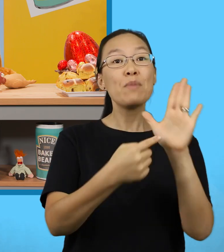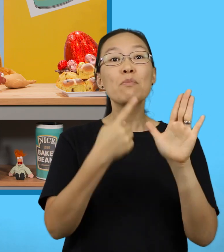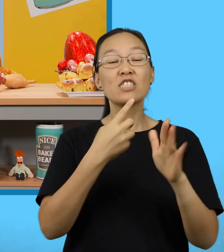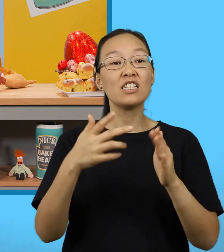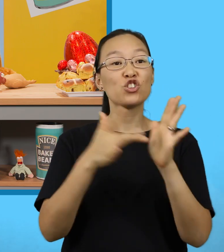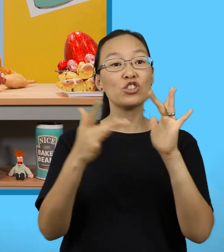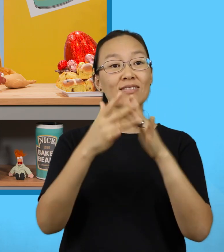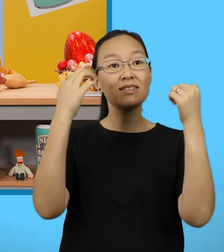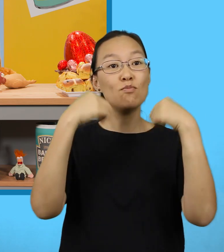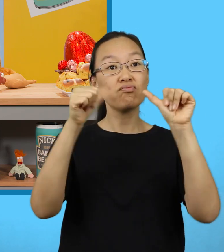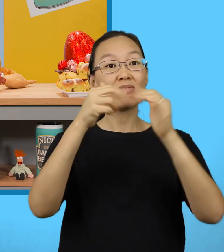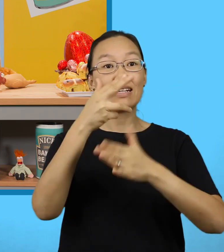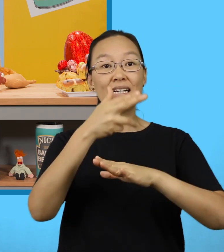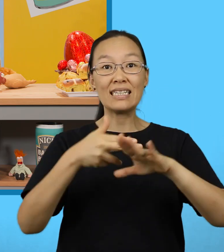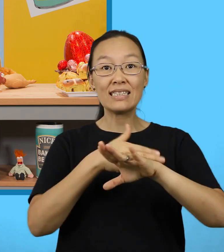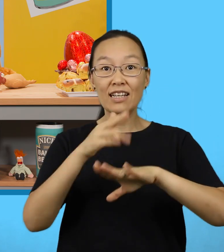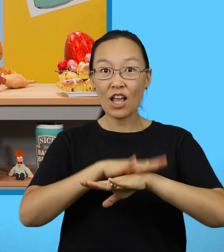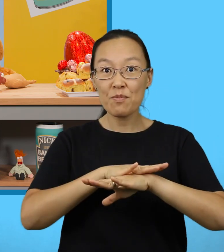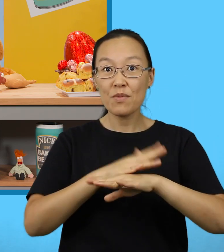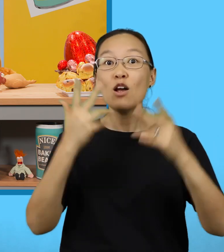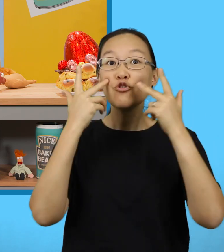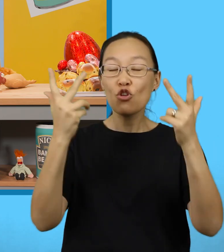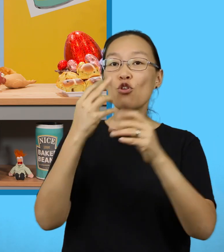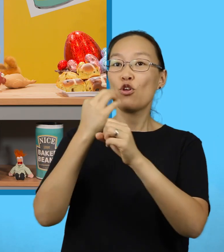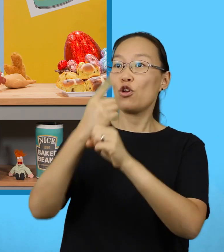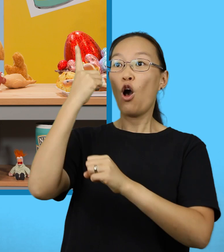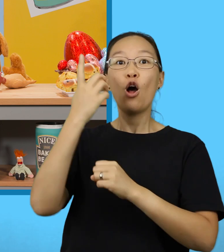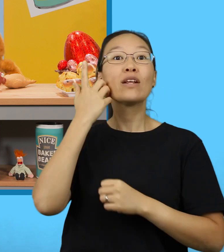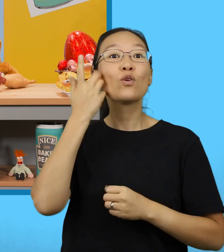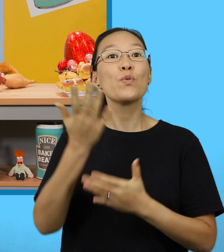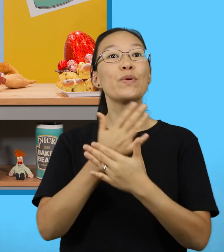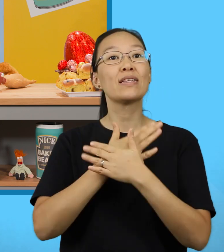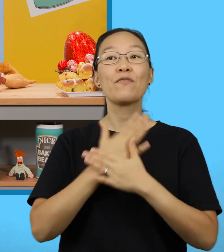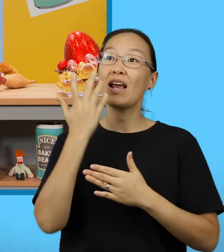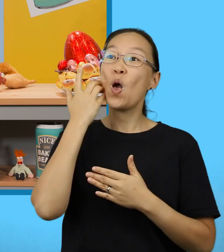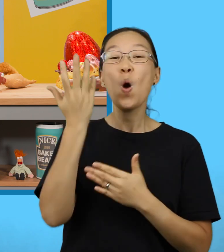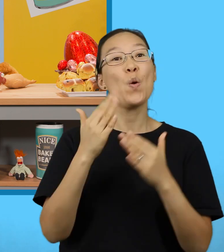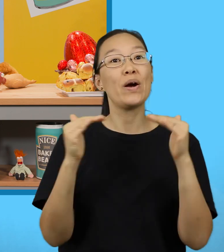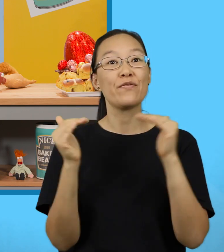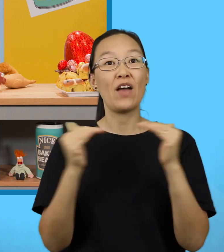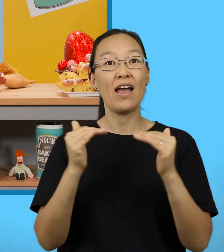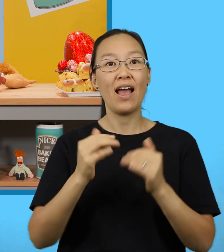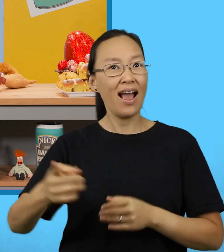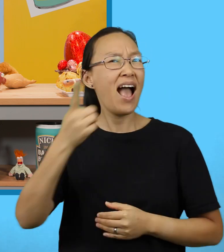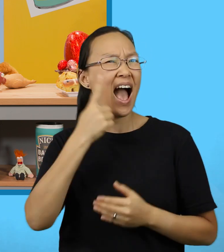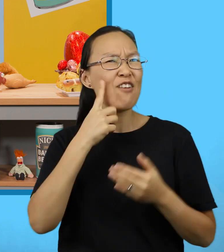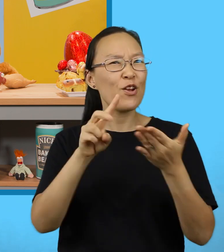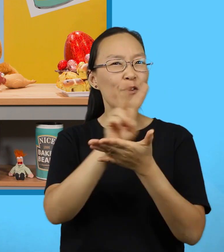shows that God is both all-loving and all-fair. Really? Really! Let's watch this animation to help us understand.